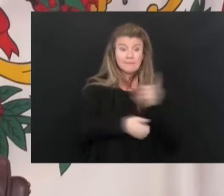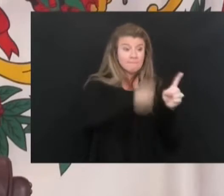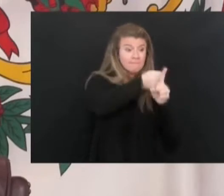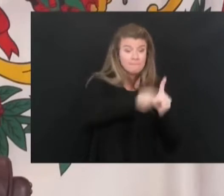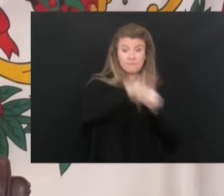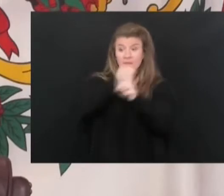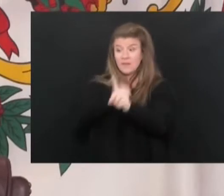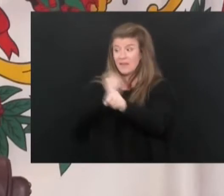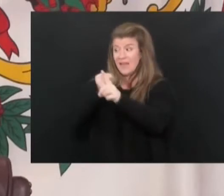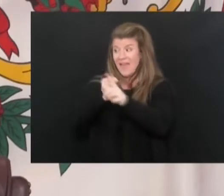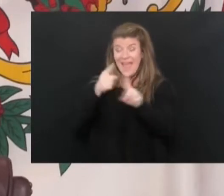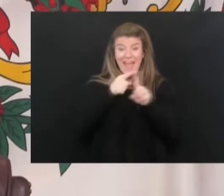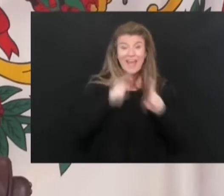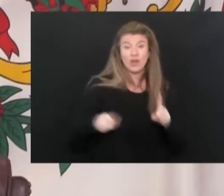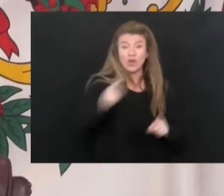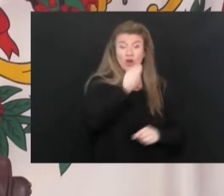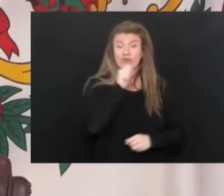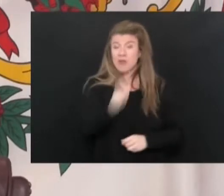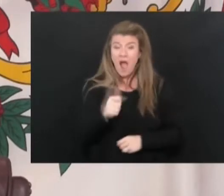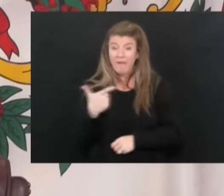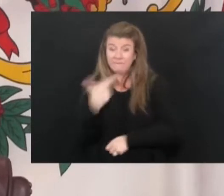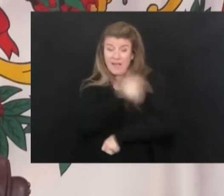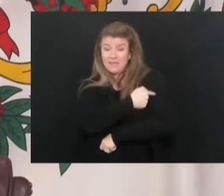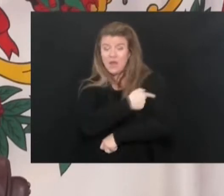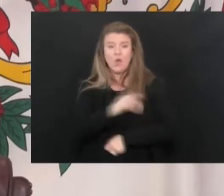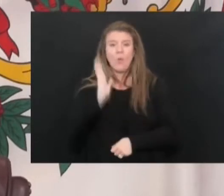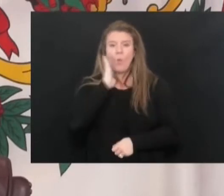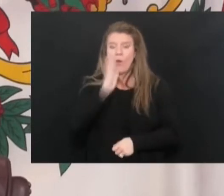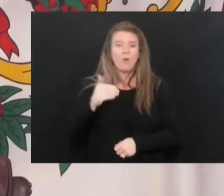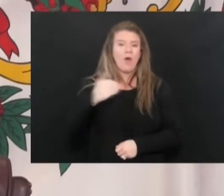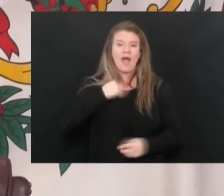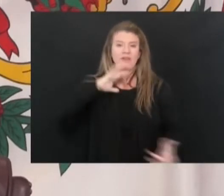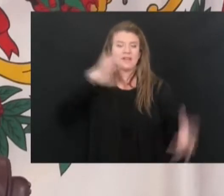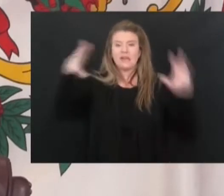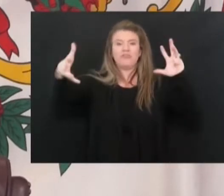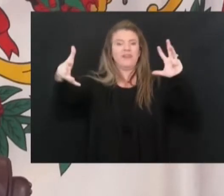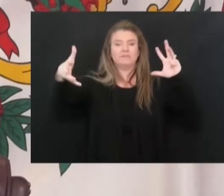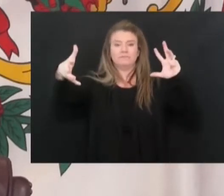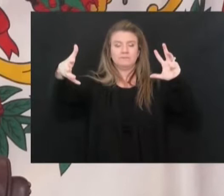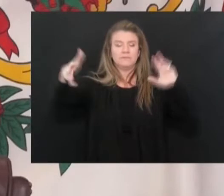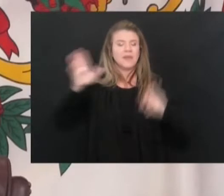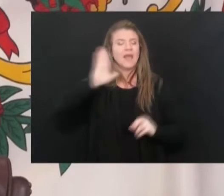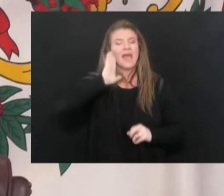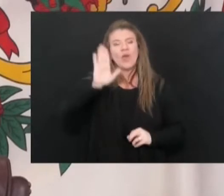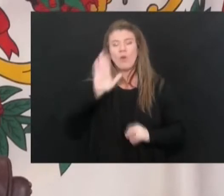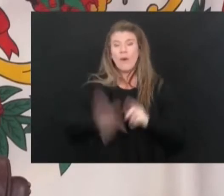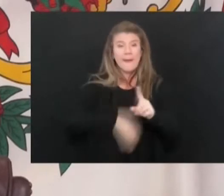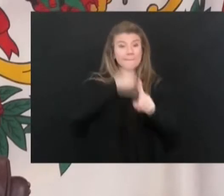BEST WAY TO PREVENT THE VARIANTS IS TO GET VACCINATED. AND EVEN THOUGH USE OF THE JOHNSON AND JOHNSON VACCINE WAS SUSPENDED, THERE ARE PLENTY OF OTHER DOSES. DR. AYNE AMJAD, WV PUBLIC HEALTH OFFICER "WE